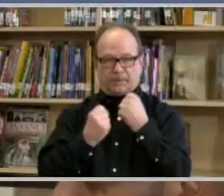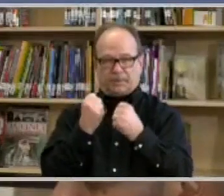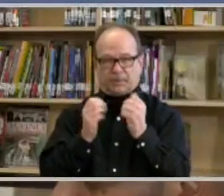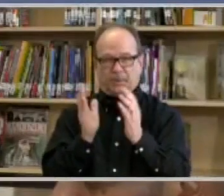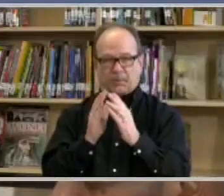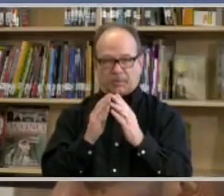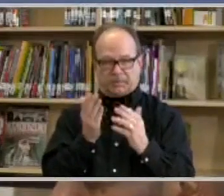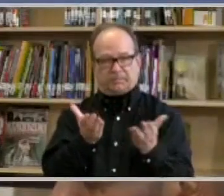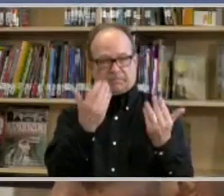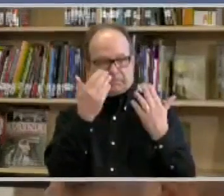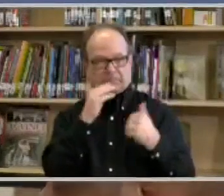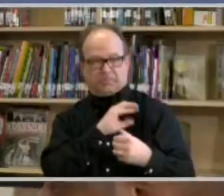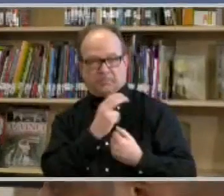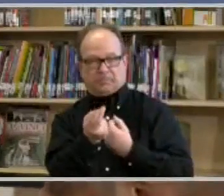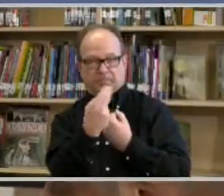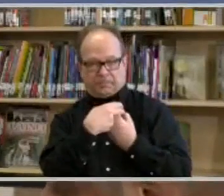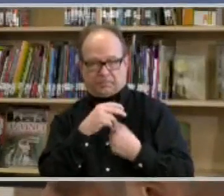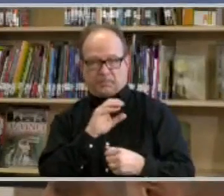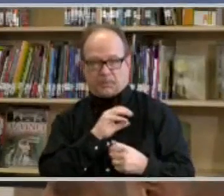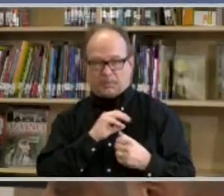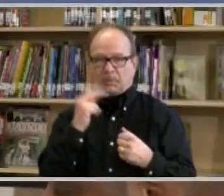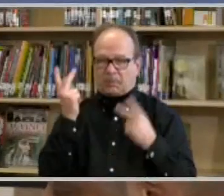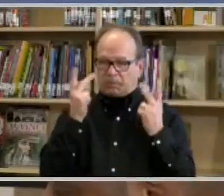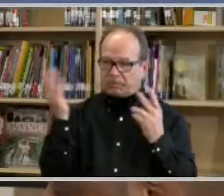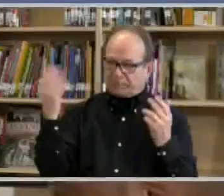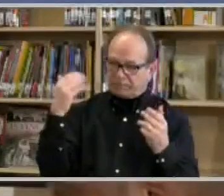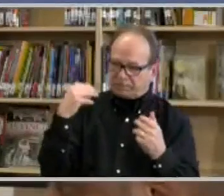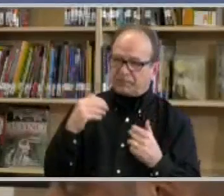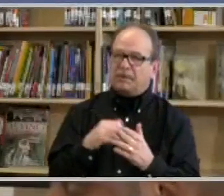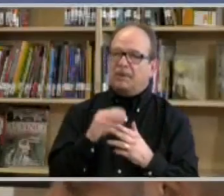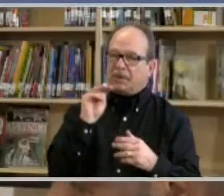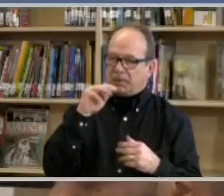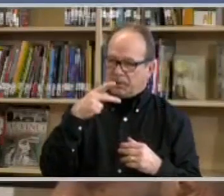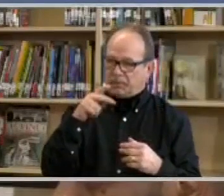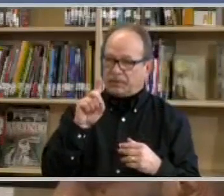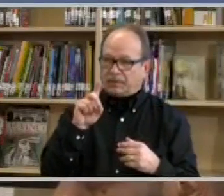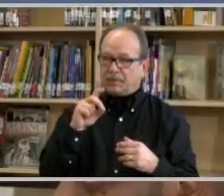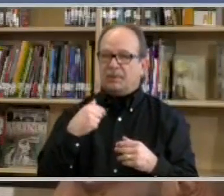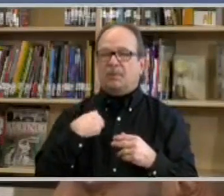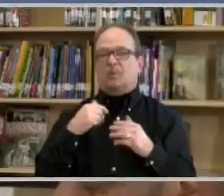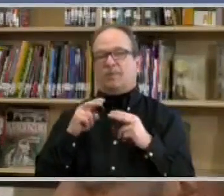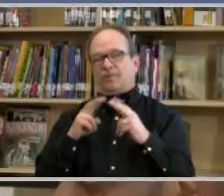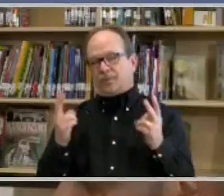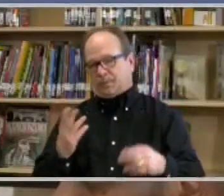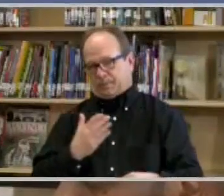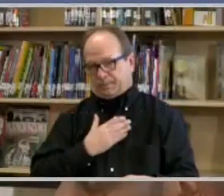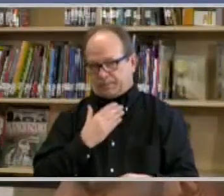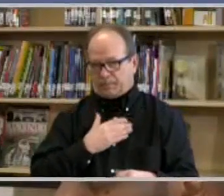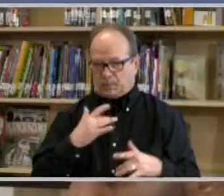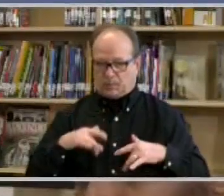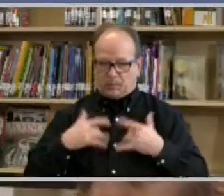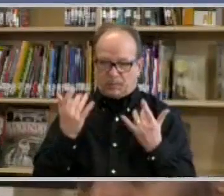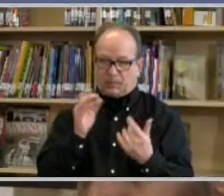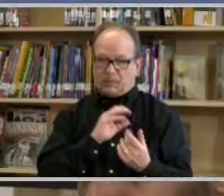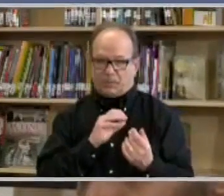PLACHES AND IT WAS IN THE COMMUNITY, AND WE JUST PUT OUT